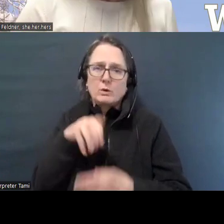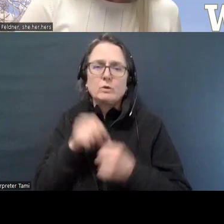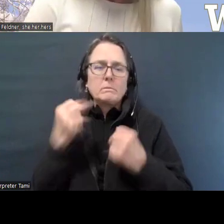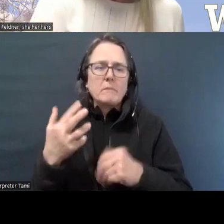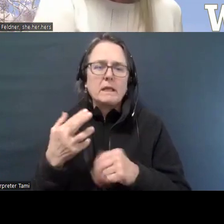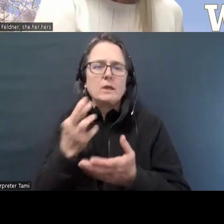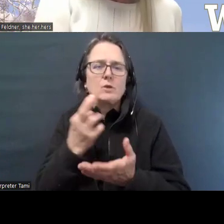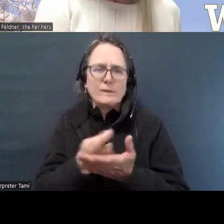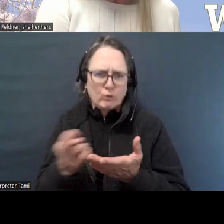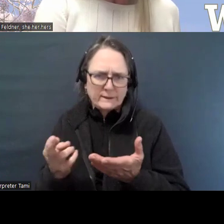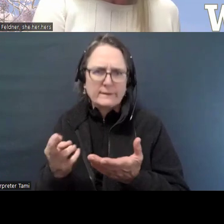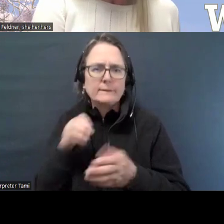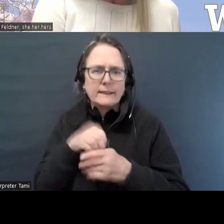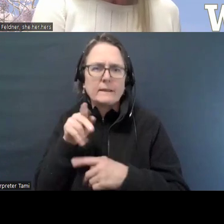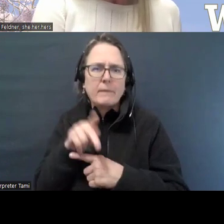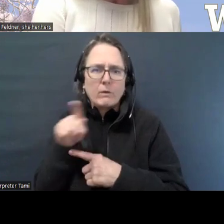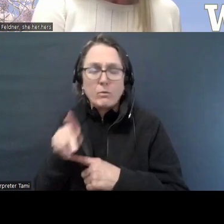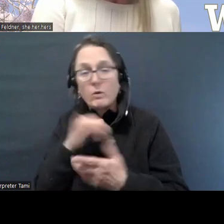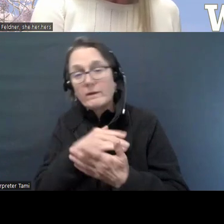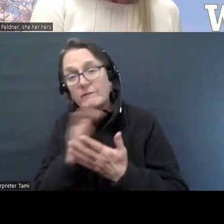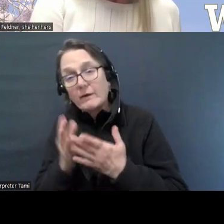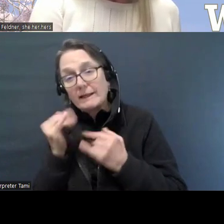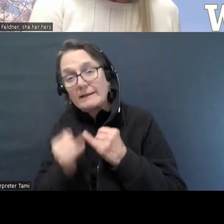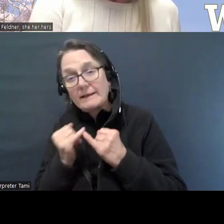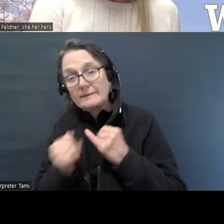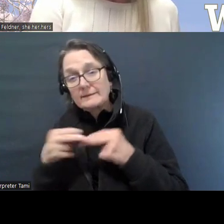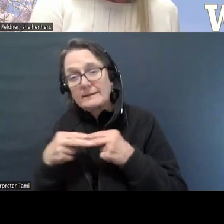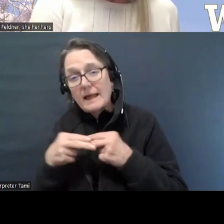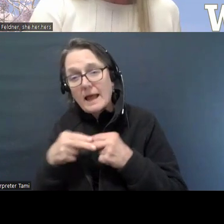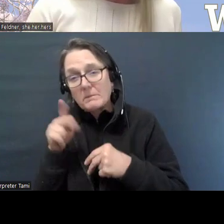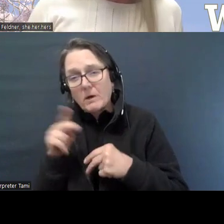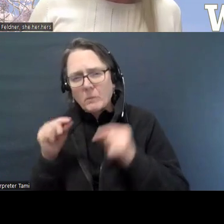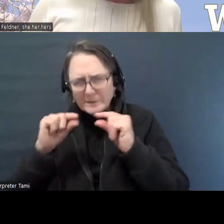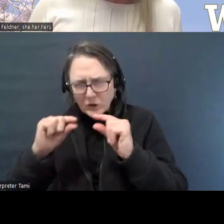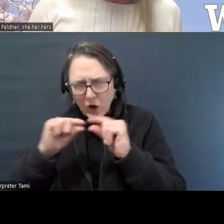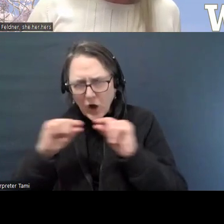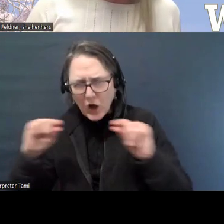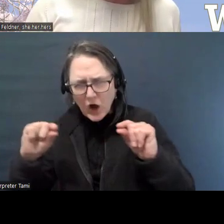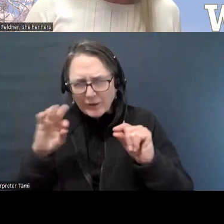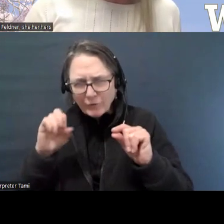and the last slide of the PowerPoint in really tiny font, we have a list of references and resources,